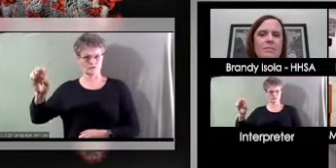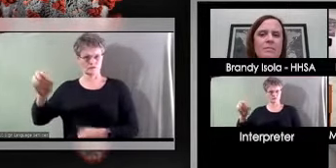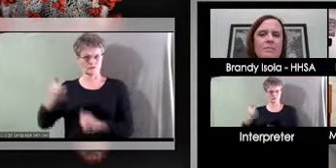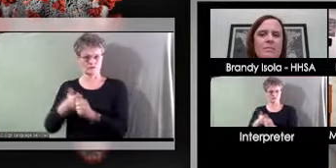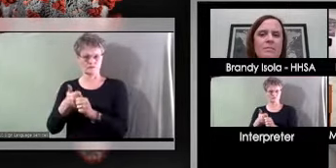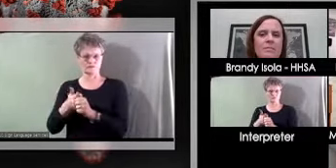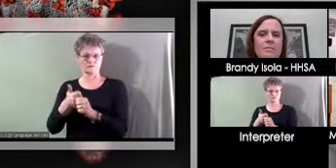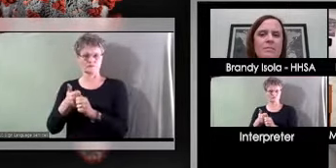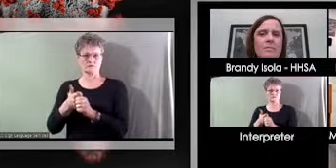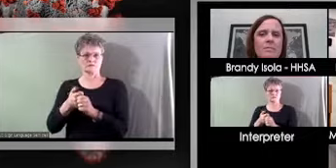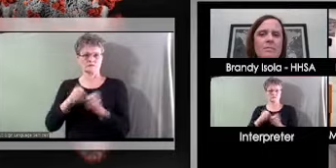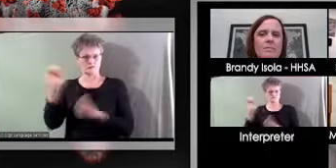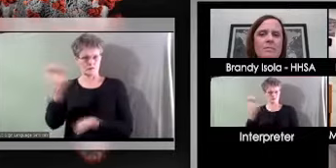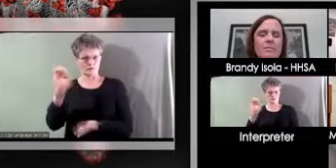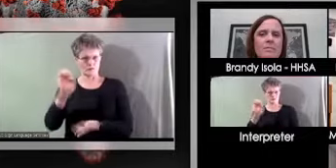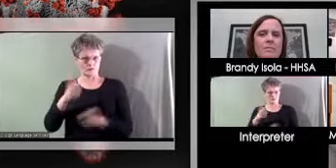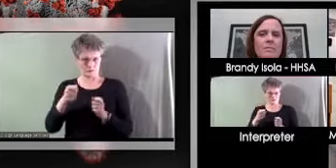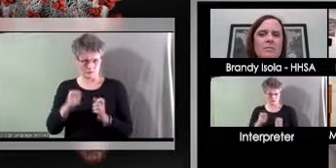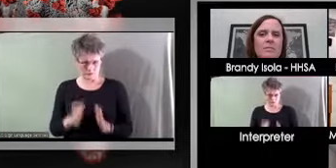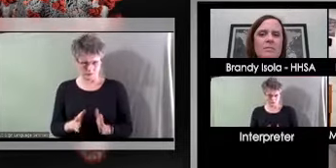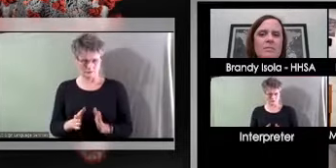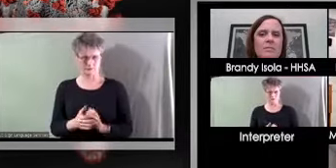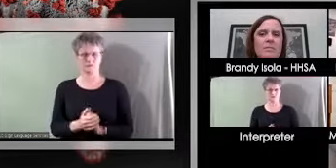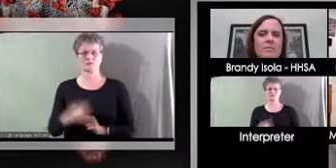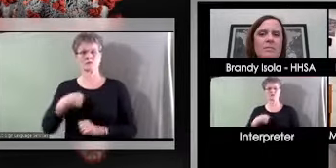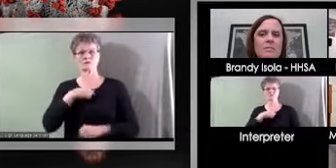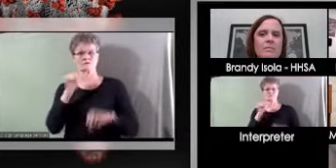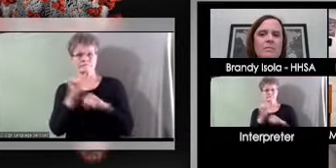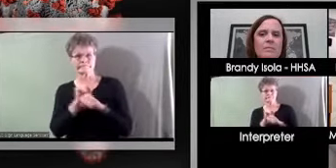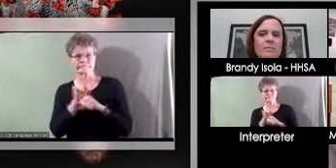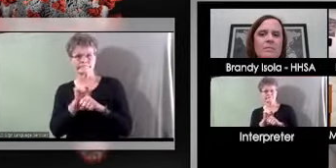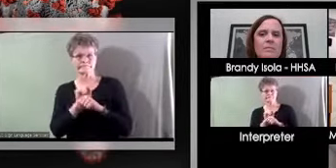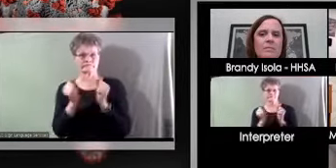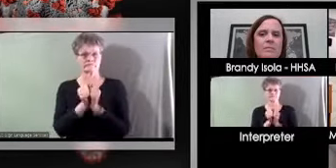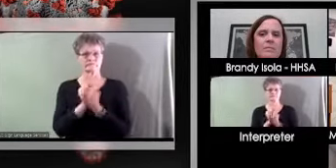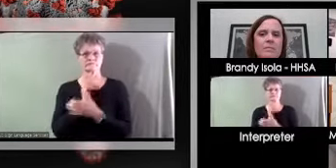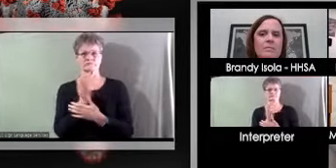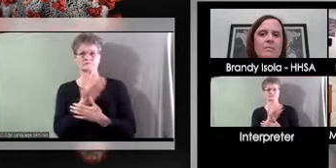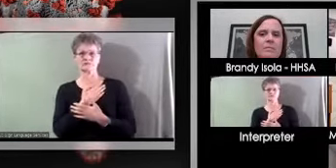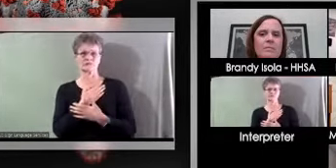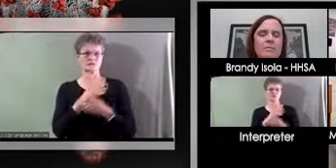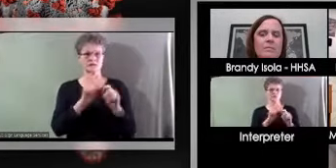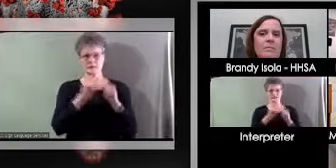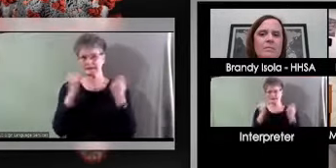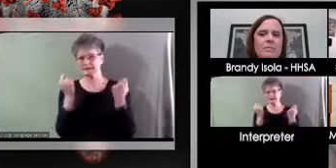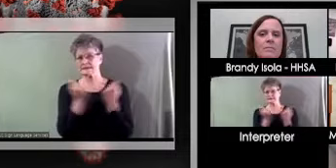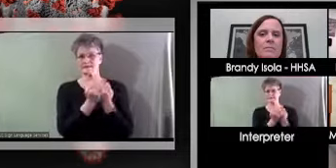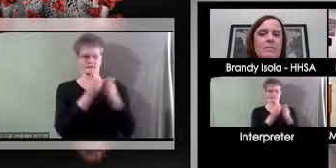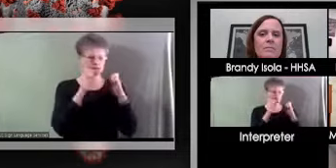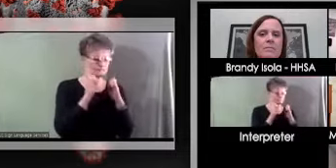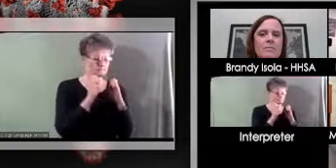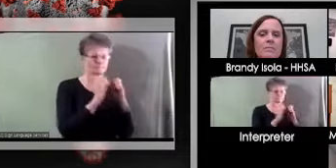preparing. Working with our inpatient teams, getting them educated and up-to-date and ready to go.